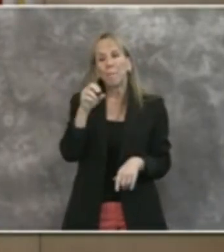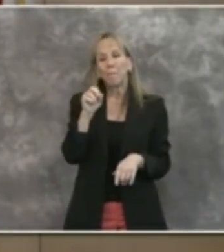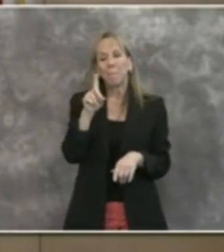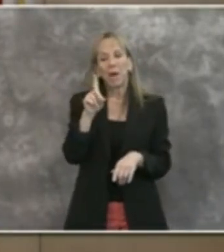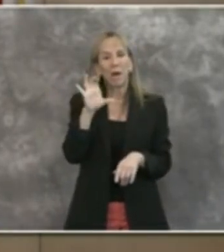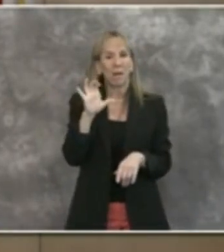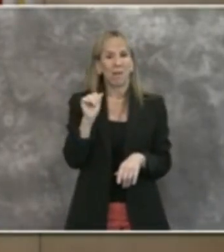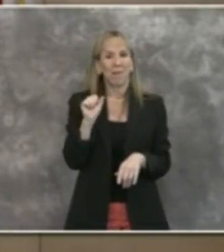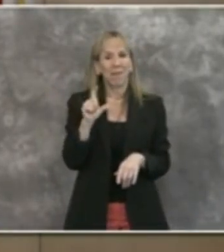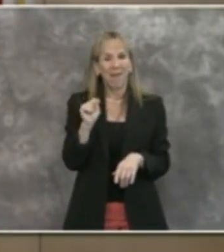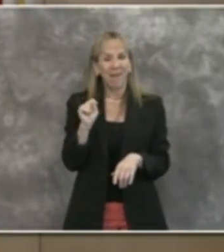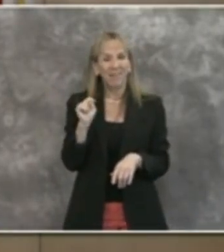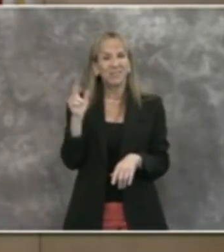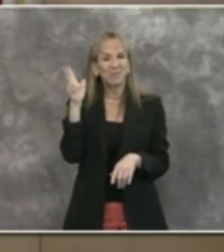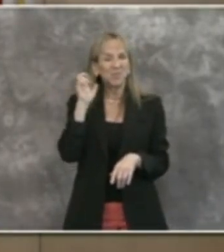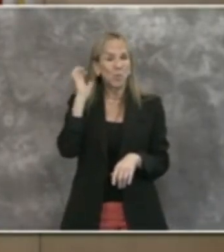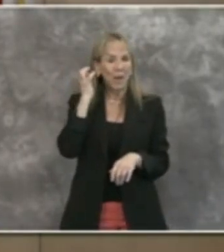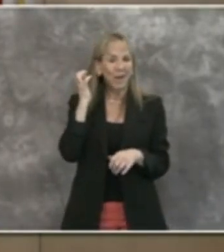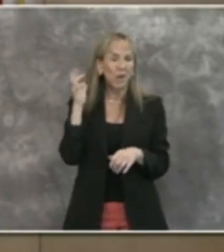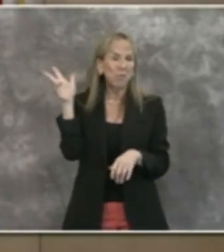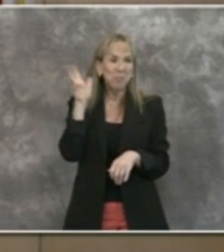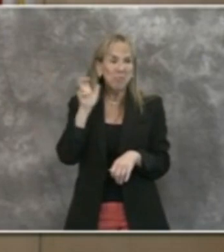THE STATE. LET'S GO TO THE